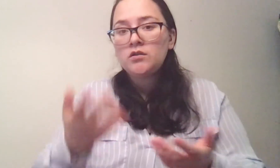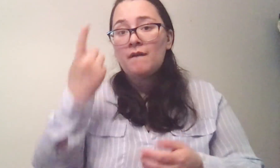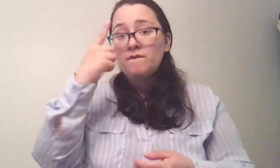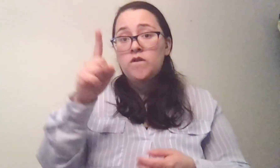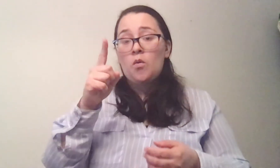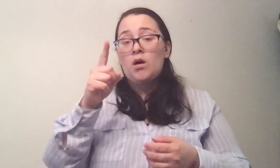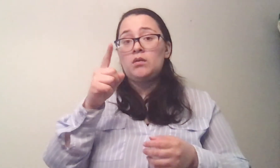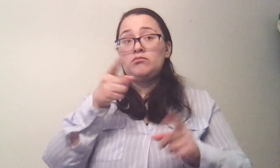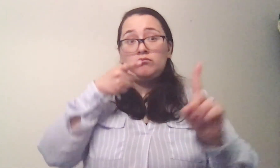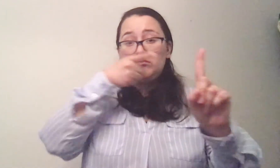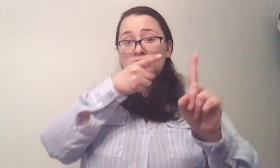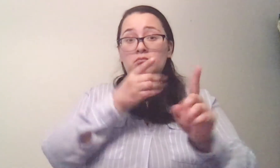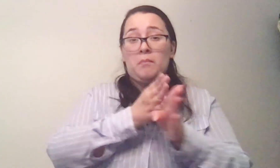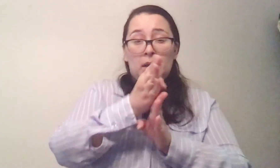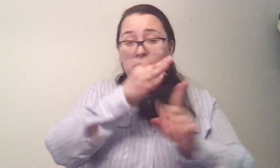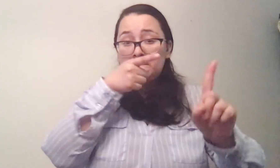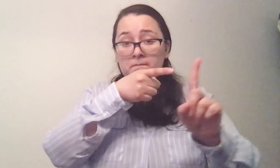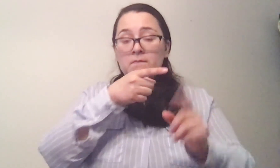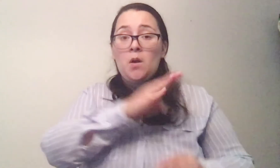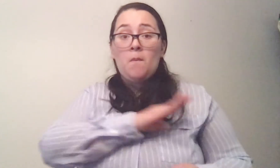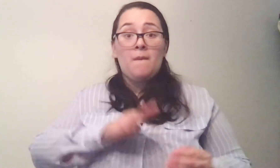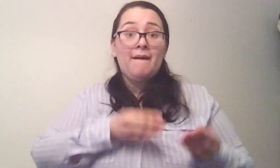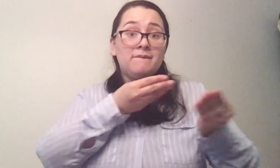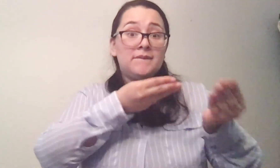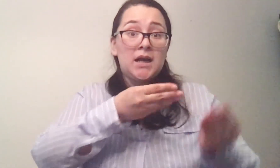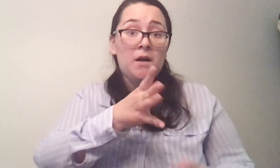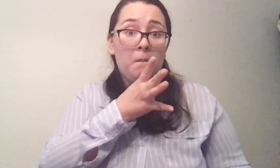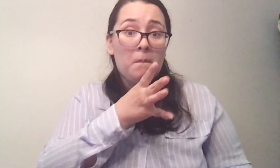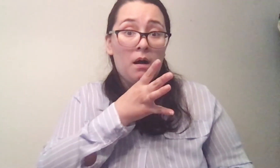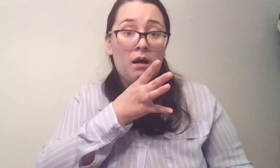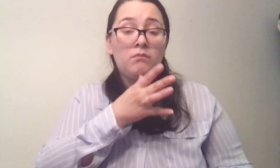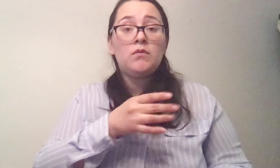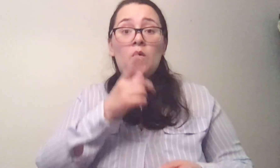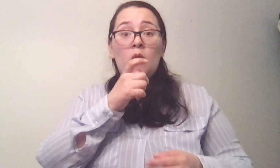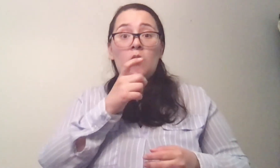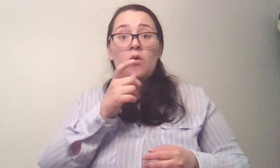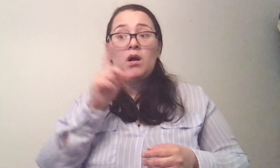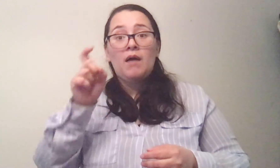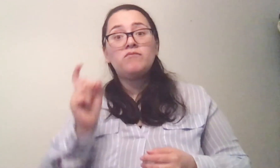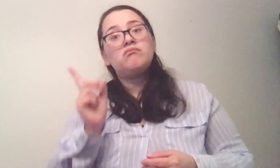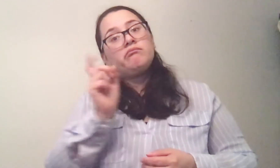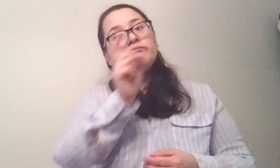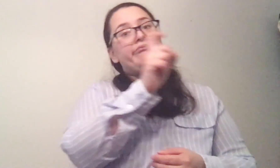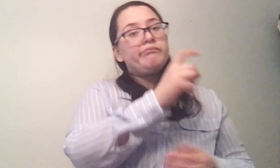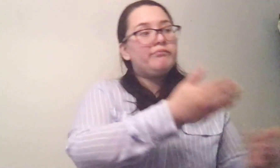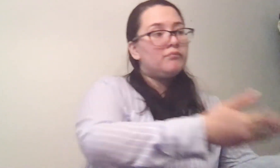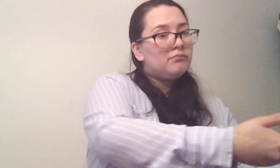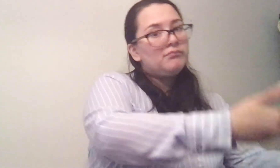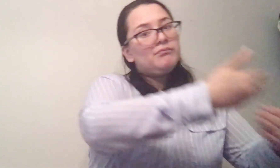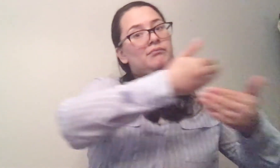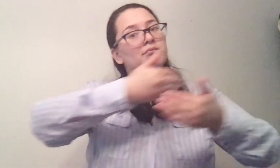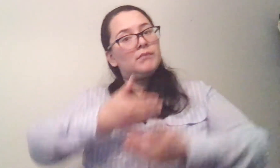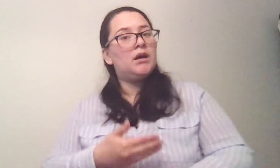for breast-feeding moms who have to get up to feed baby.